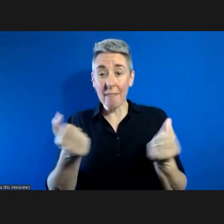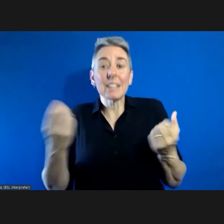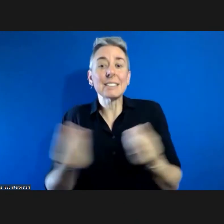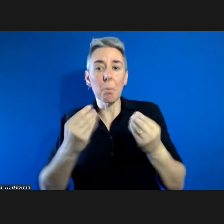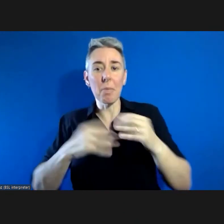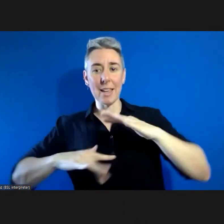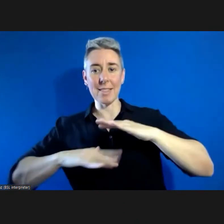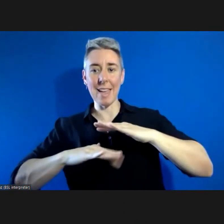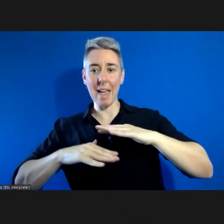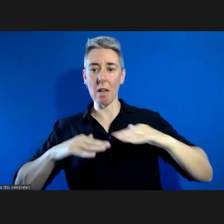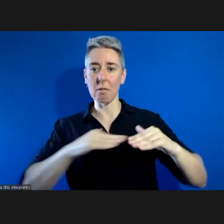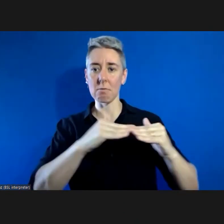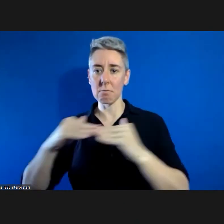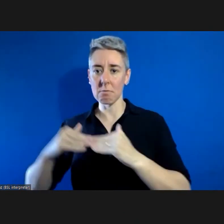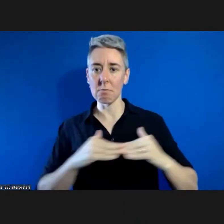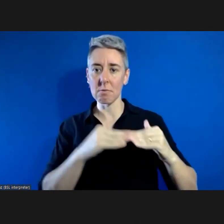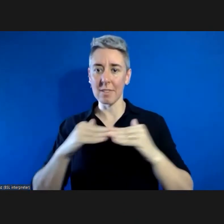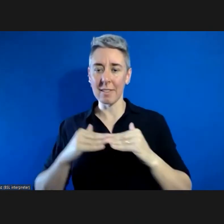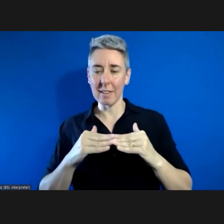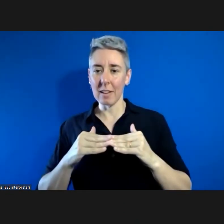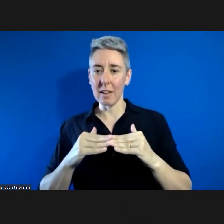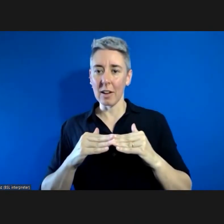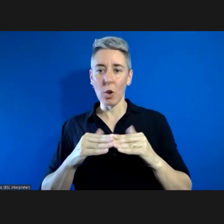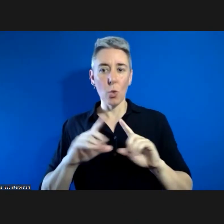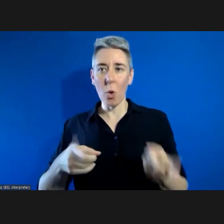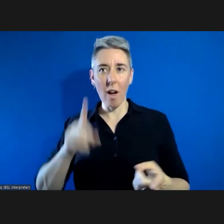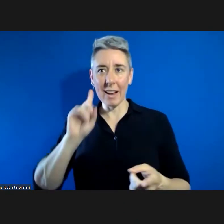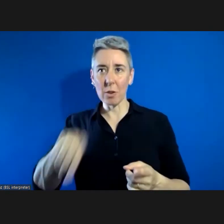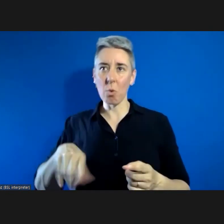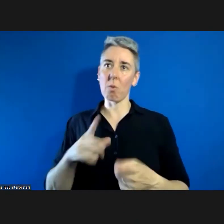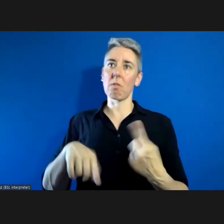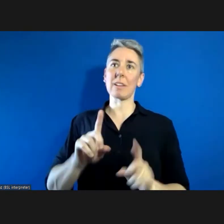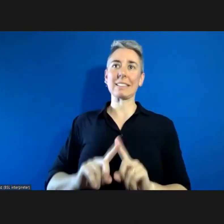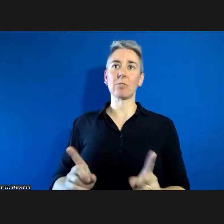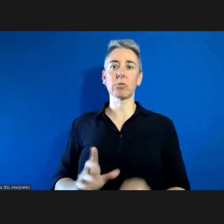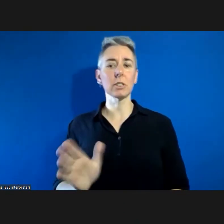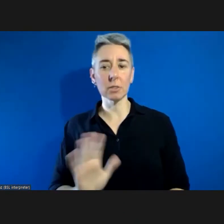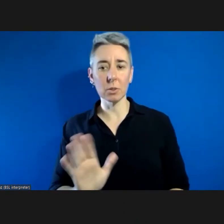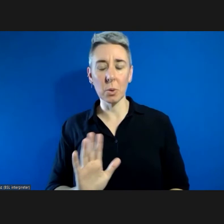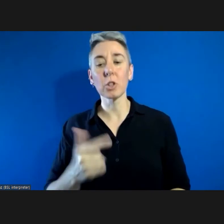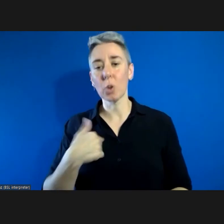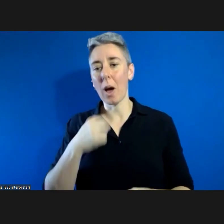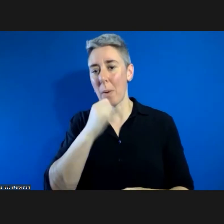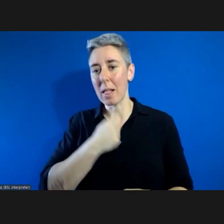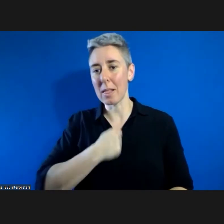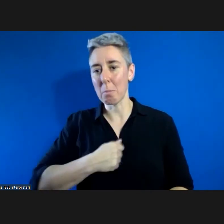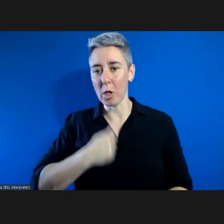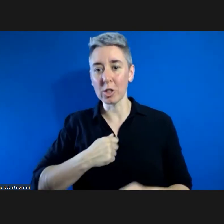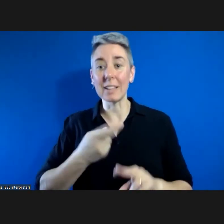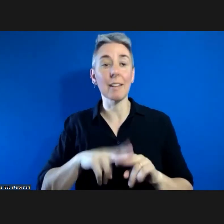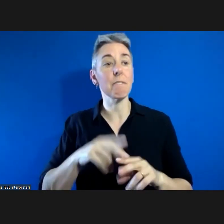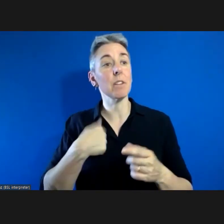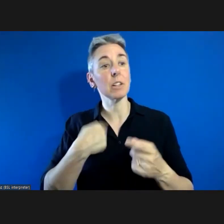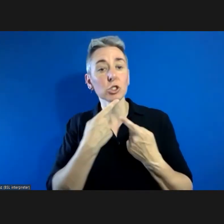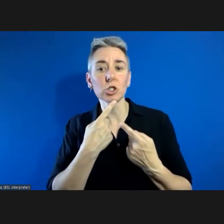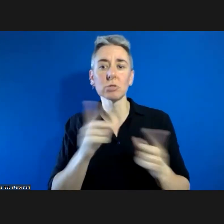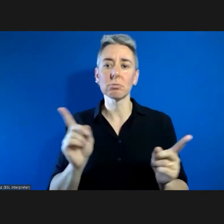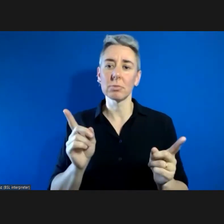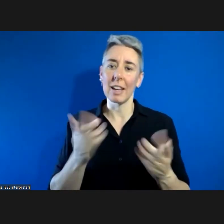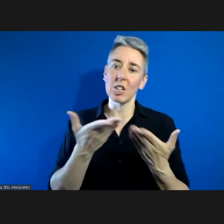people who I think should know better. I'm going to apologise in advance, too, for any generalisations that might filter in, but only at the innocent.